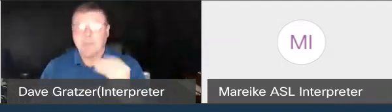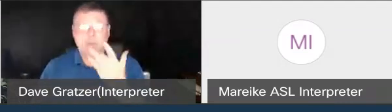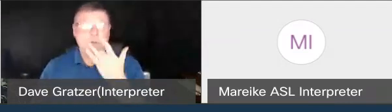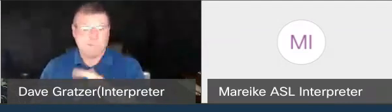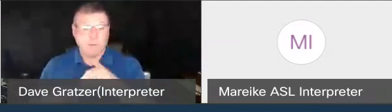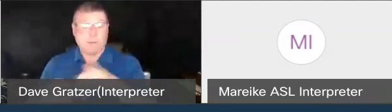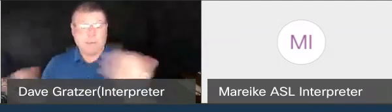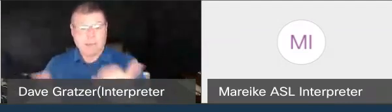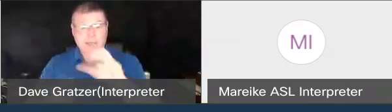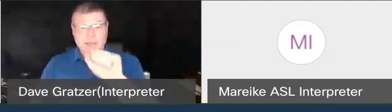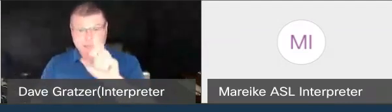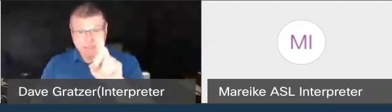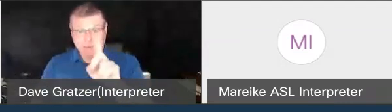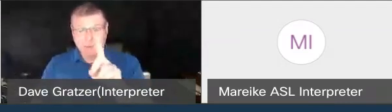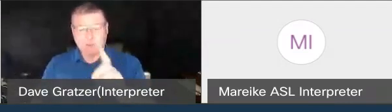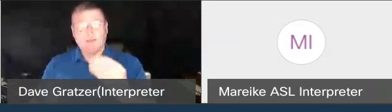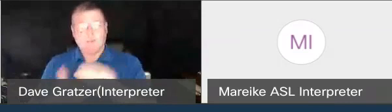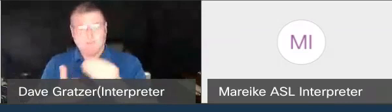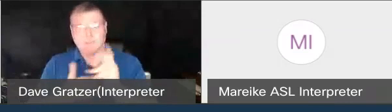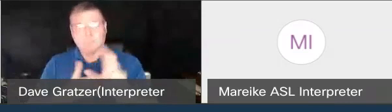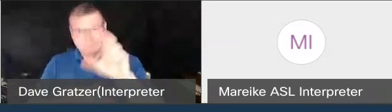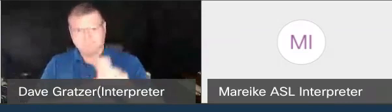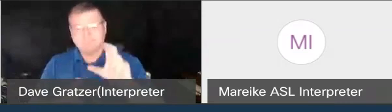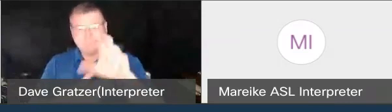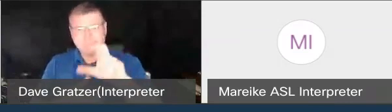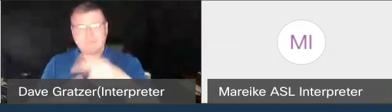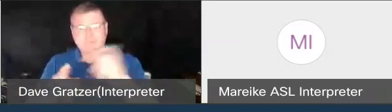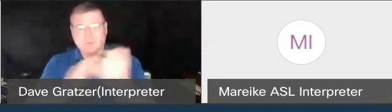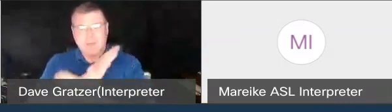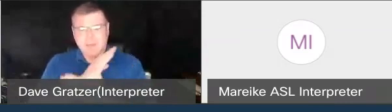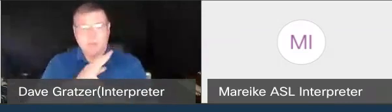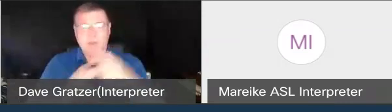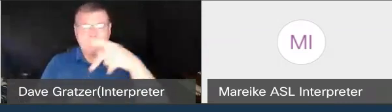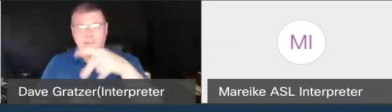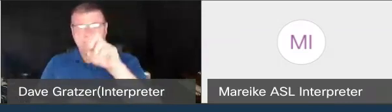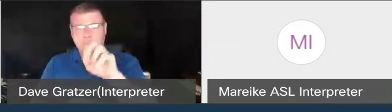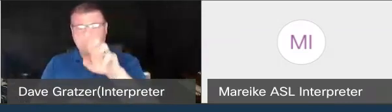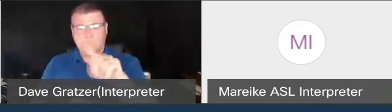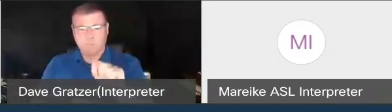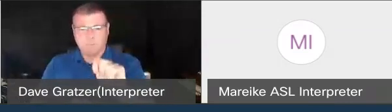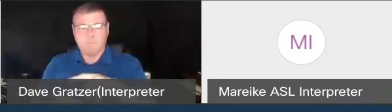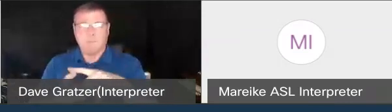that, uh, our county has invested quite a bit in what we call PERT, Psychiatric Emergency Response Team.